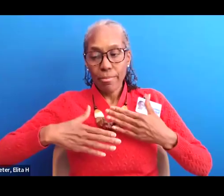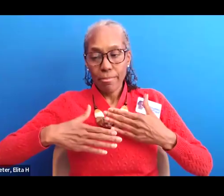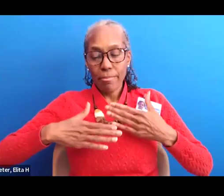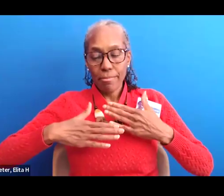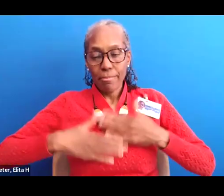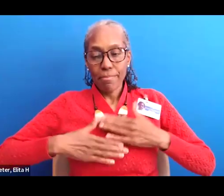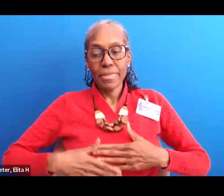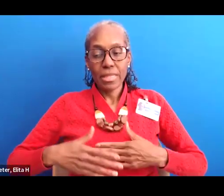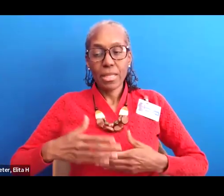we call the pubic synthesis, in